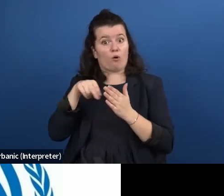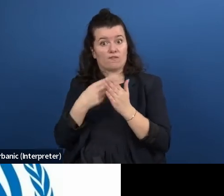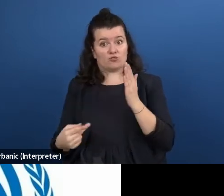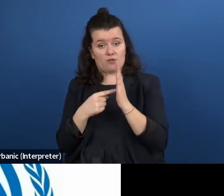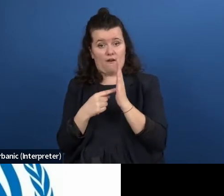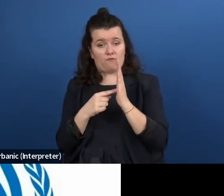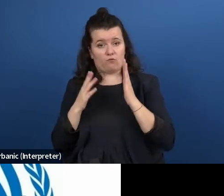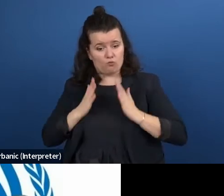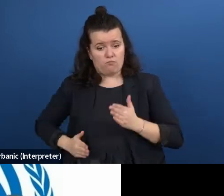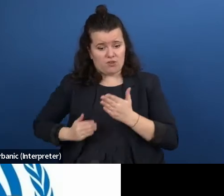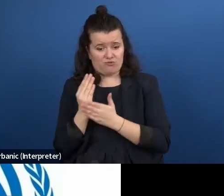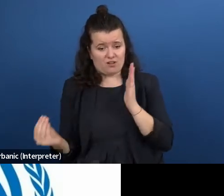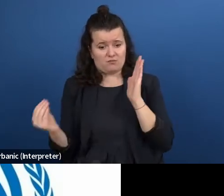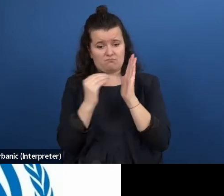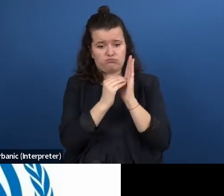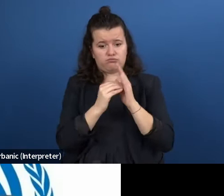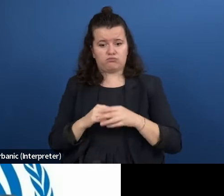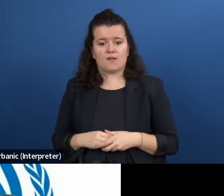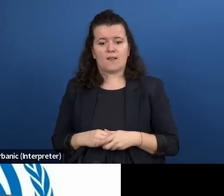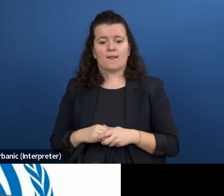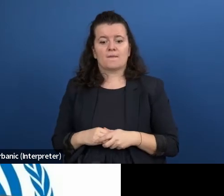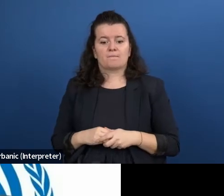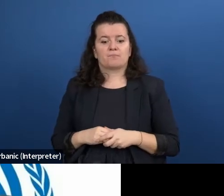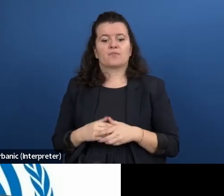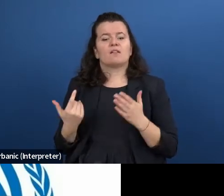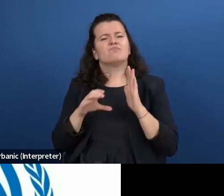and it has been interpreted by the European Court of Human Rights